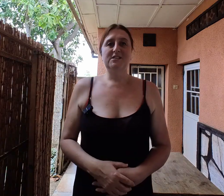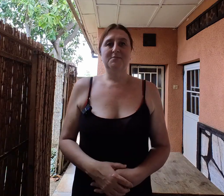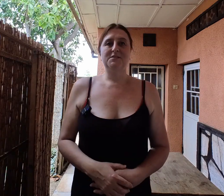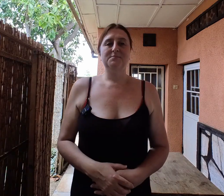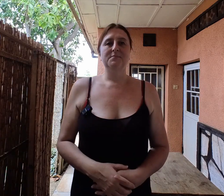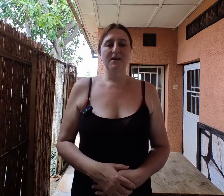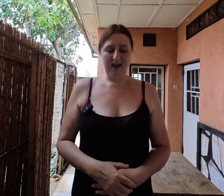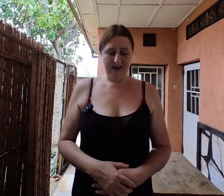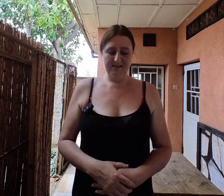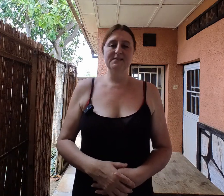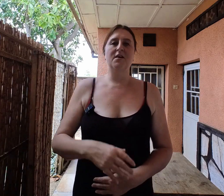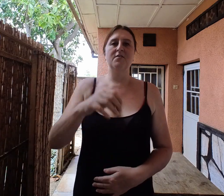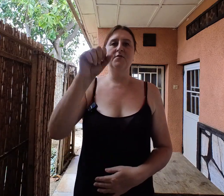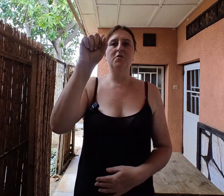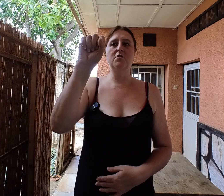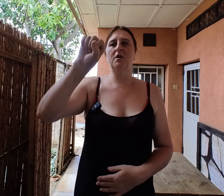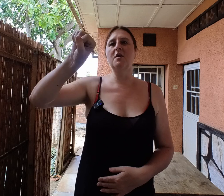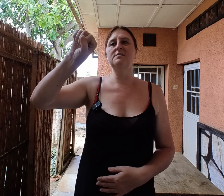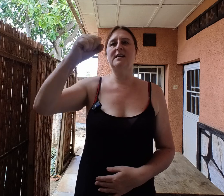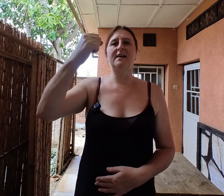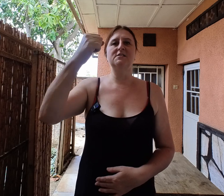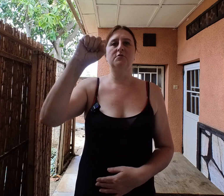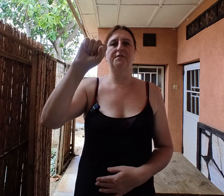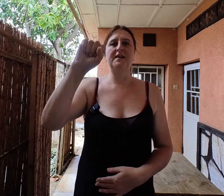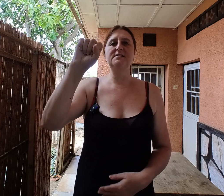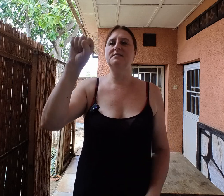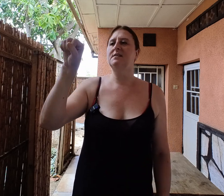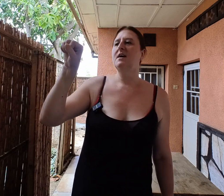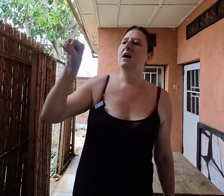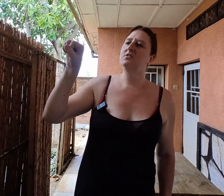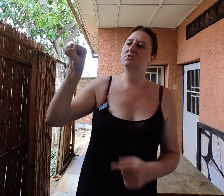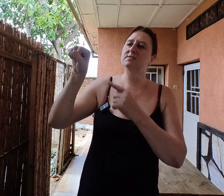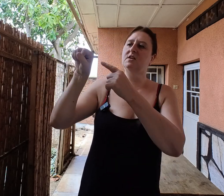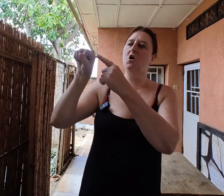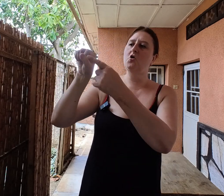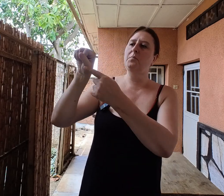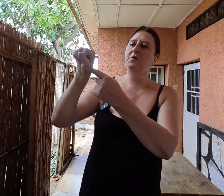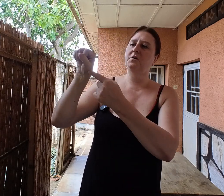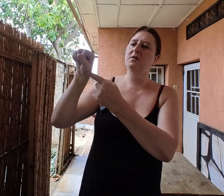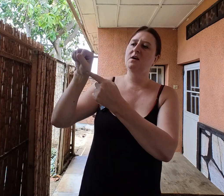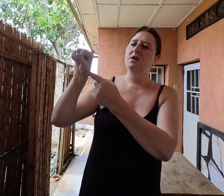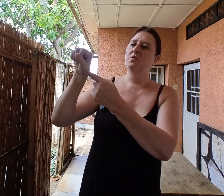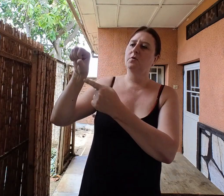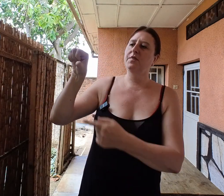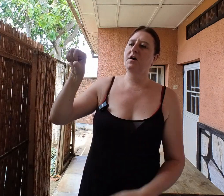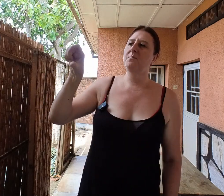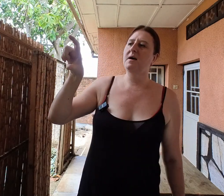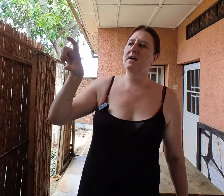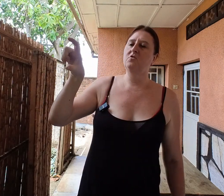Egypt. Okay, so you've got your closed hand, your fist, and you're just going to open your thumb and